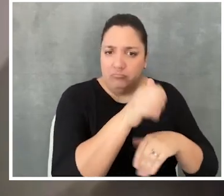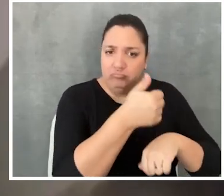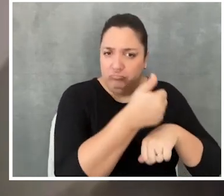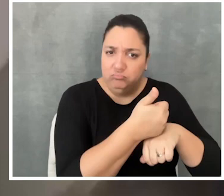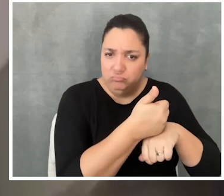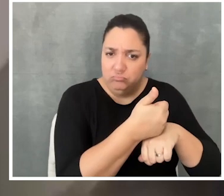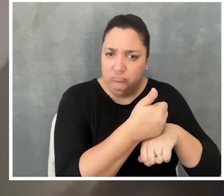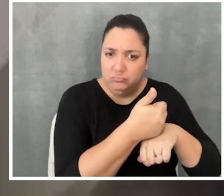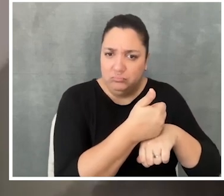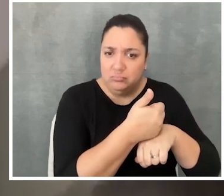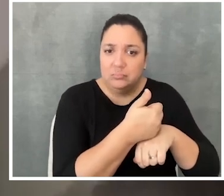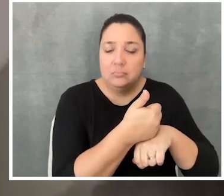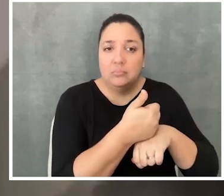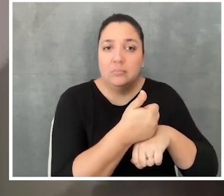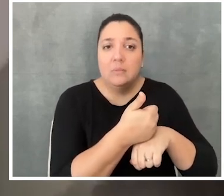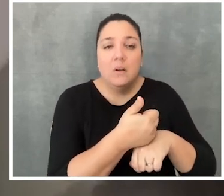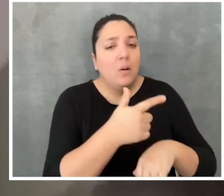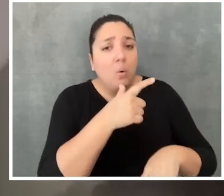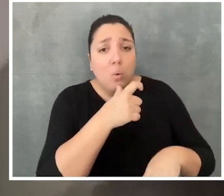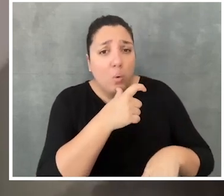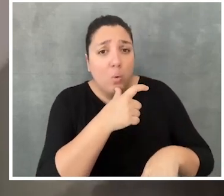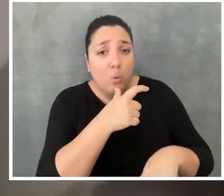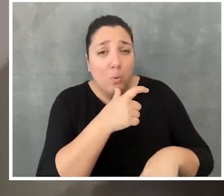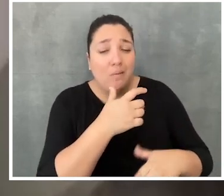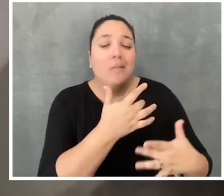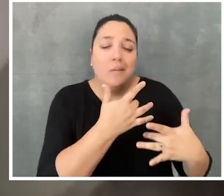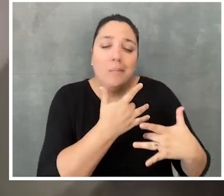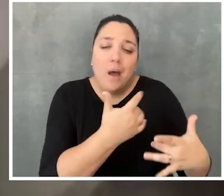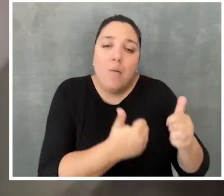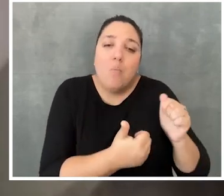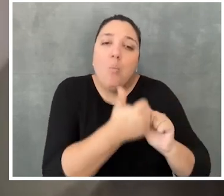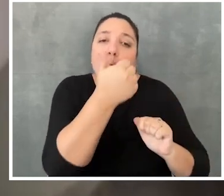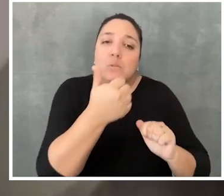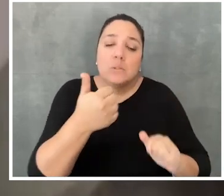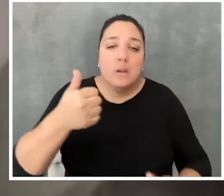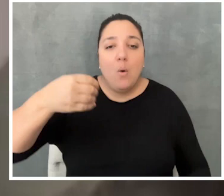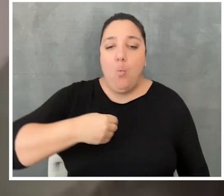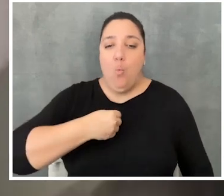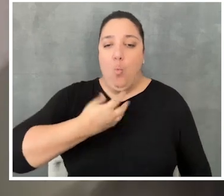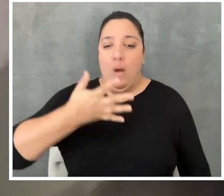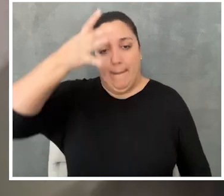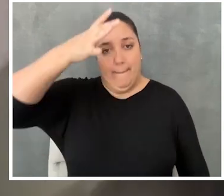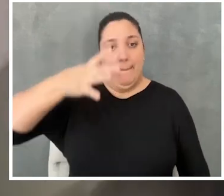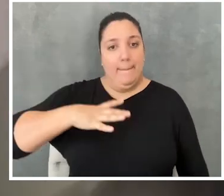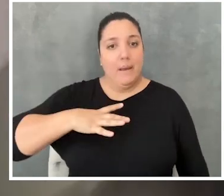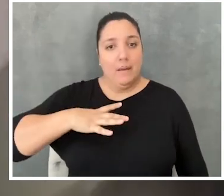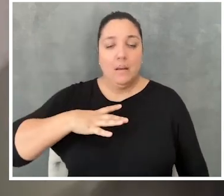primarily white men who were in a position of power and they